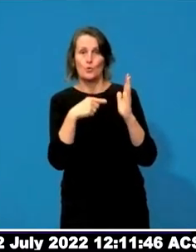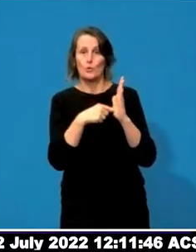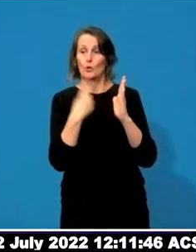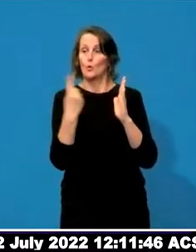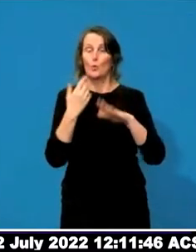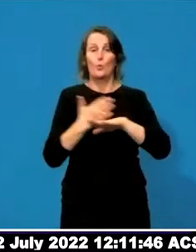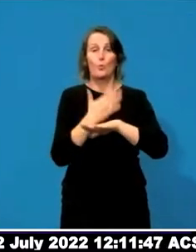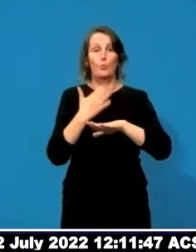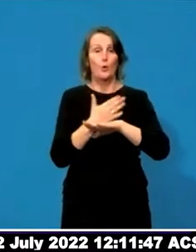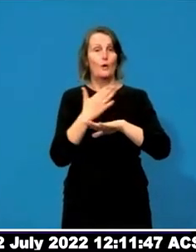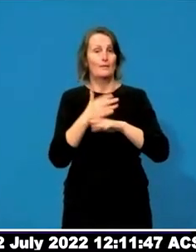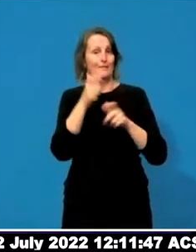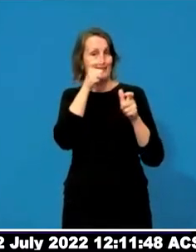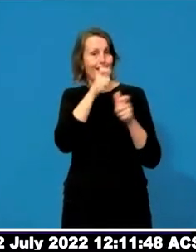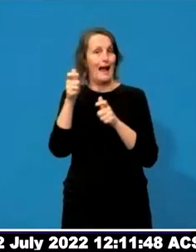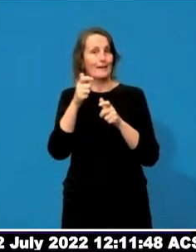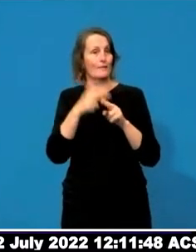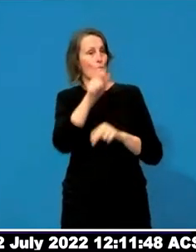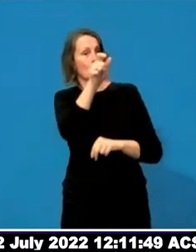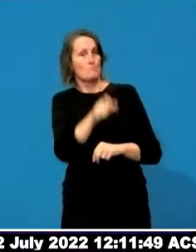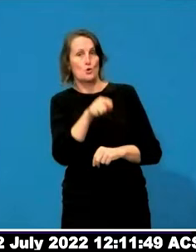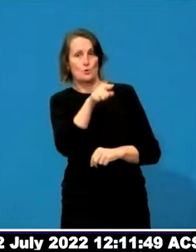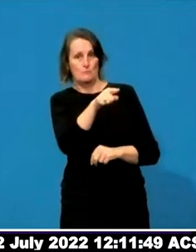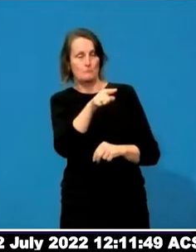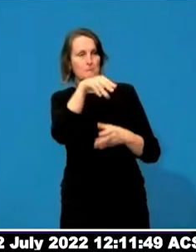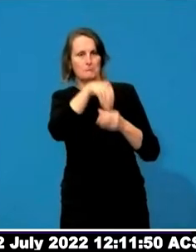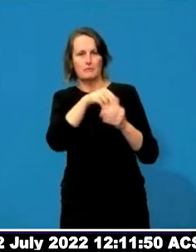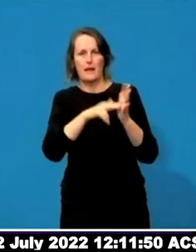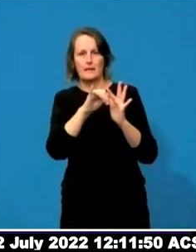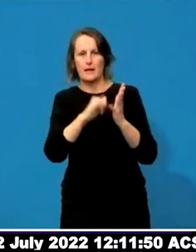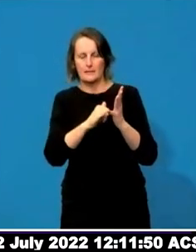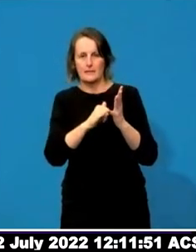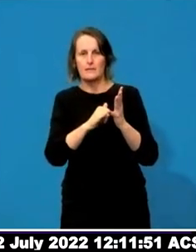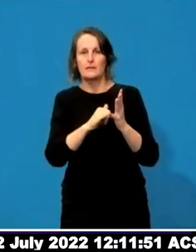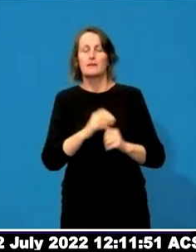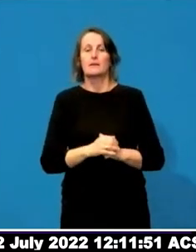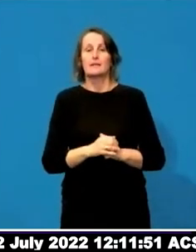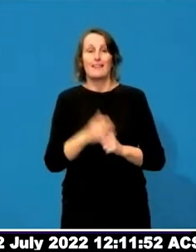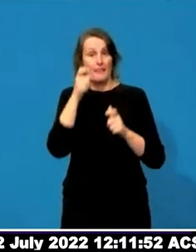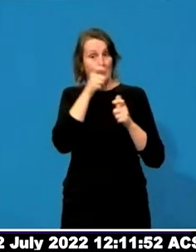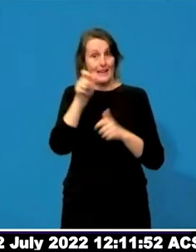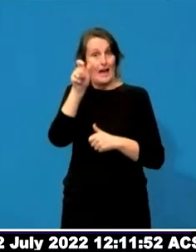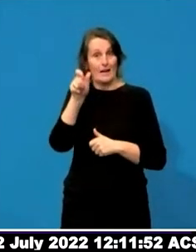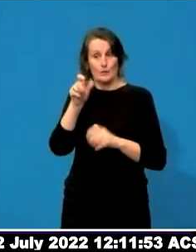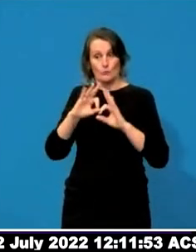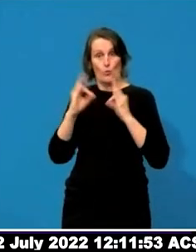for an NDIS participant, the guardian is not the plan nominee. What are the - what's the division of functions, then,